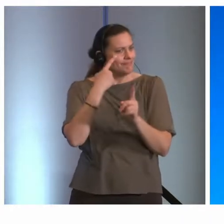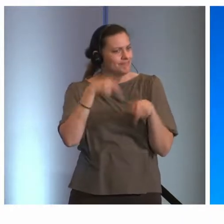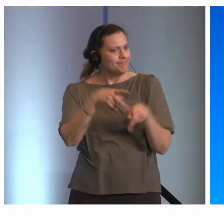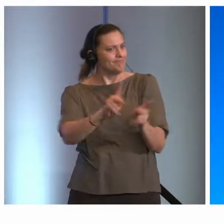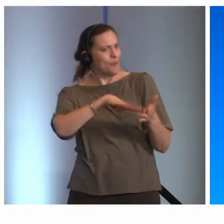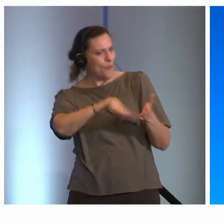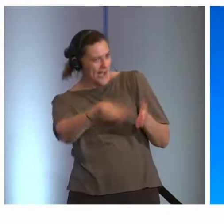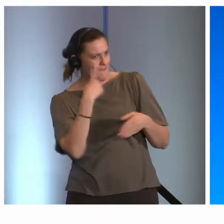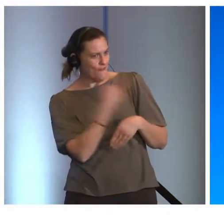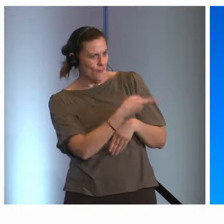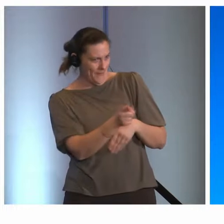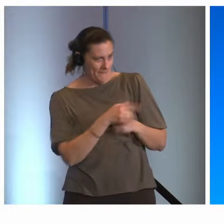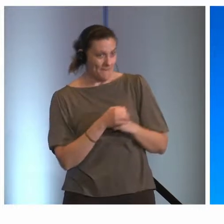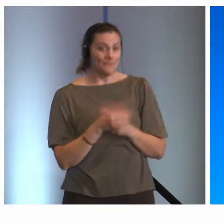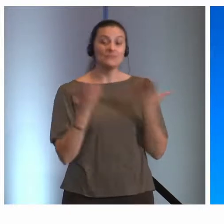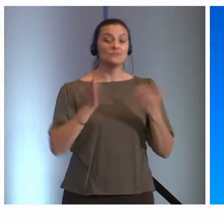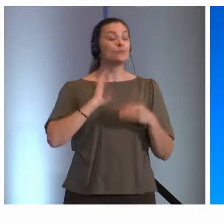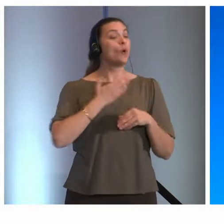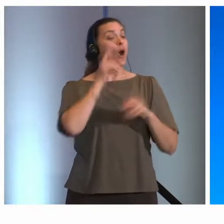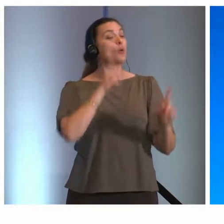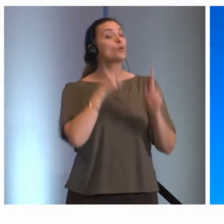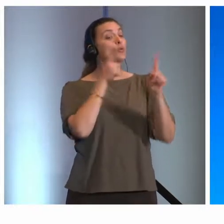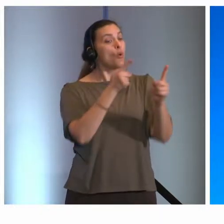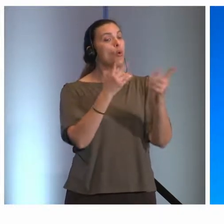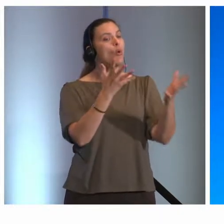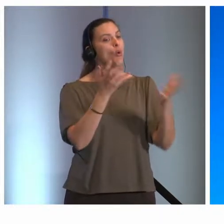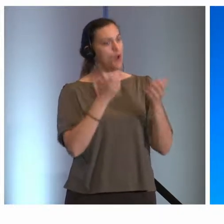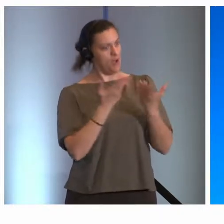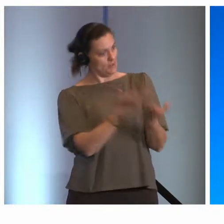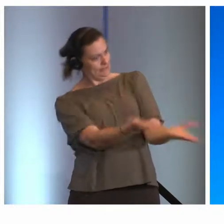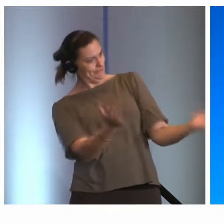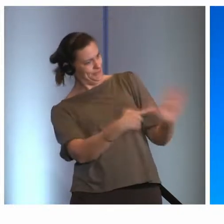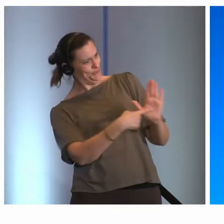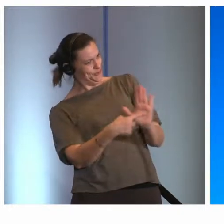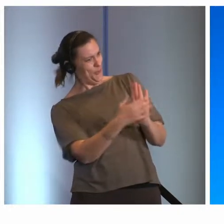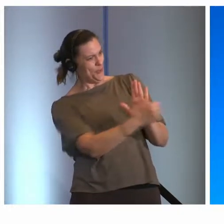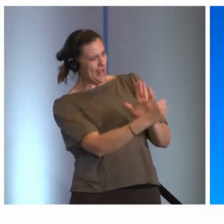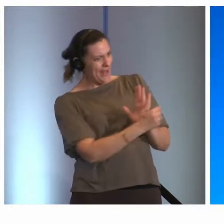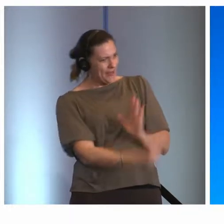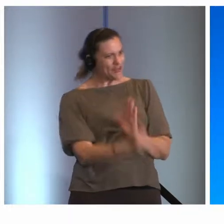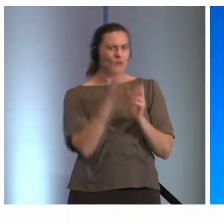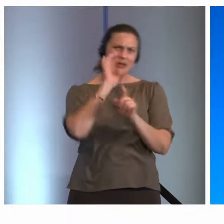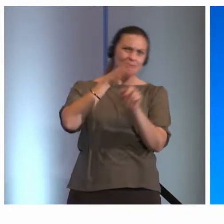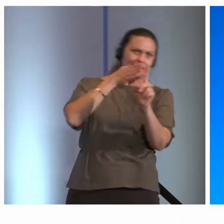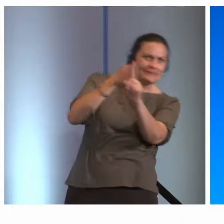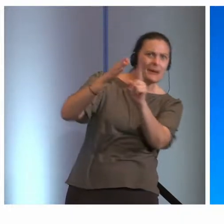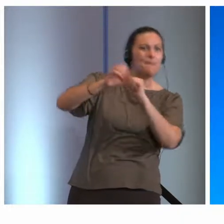this job as well -- (pause), and --